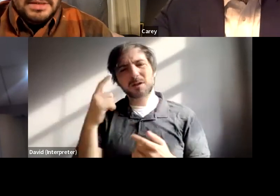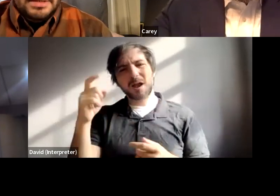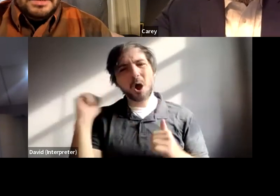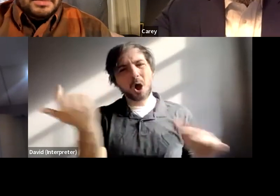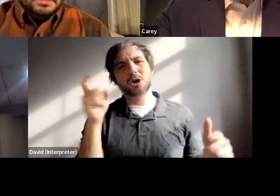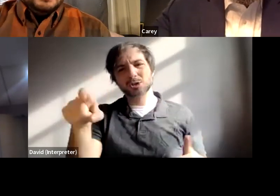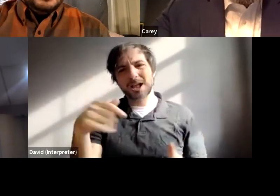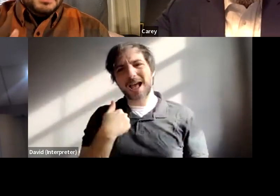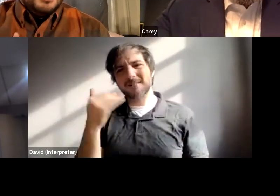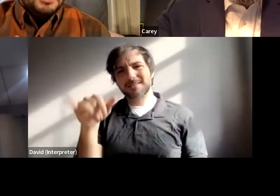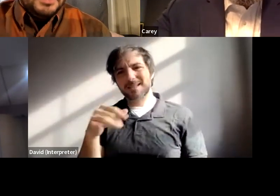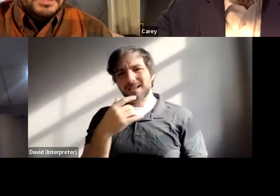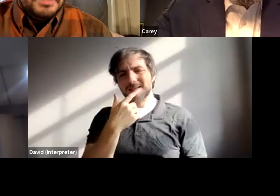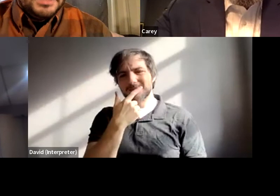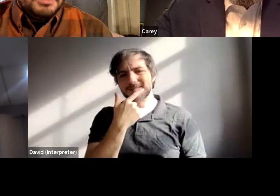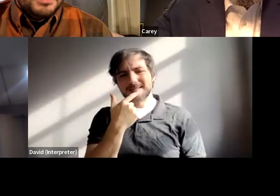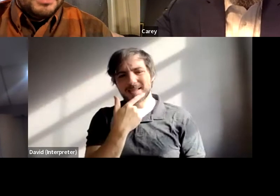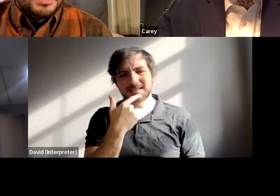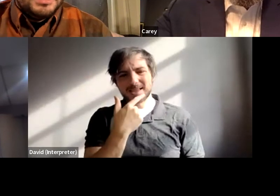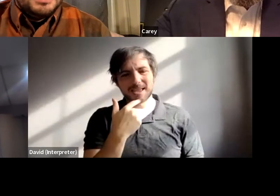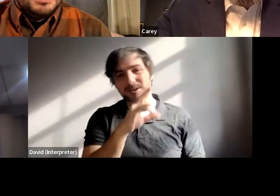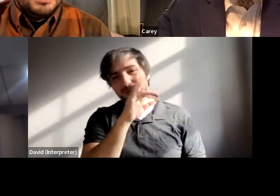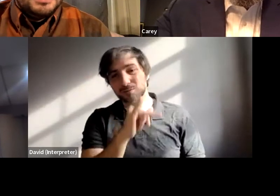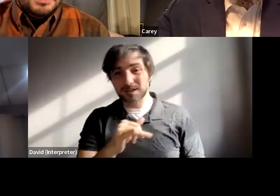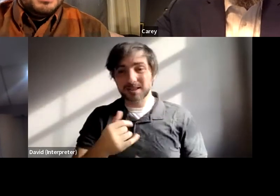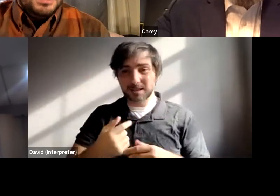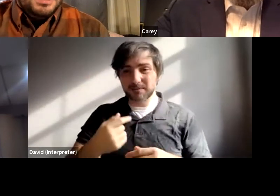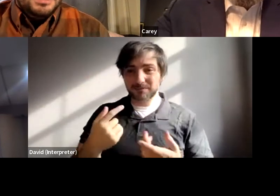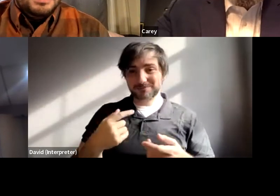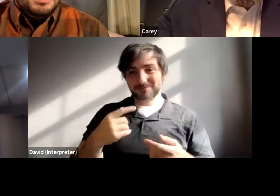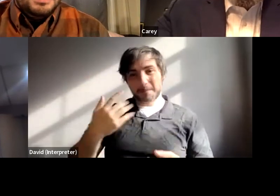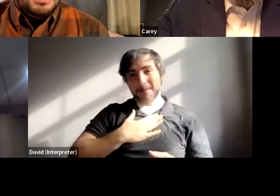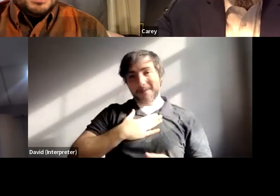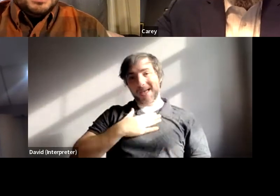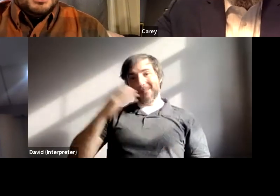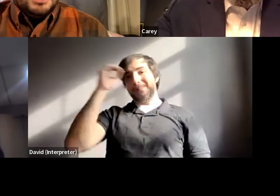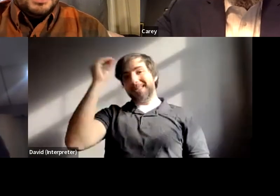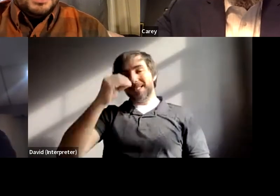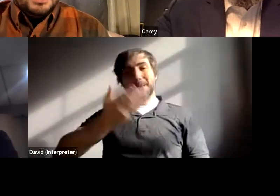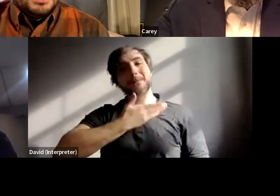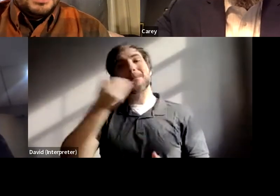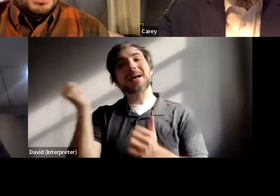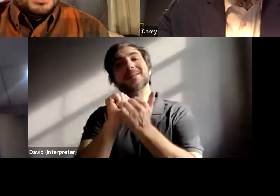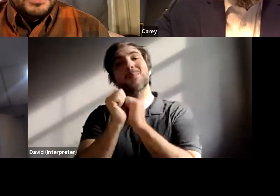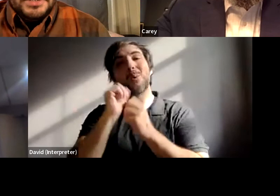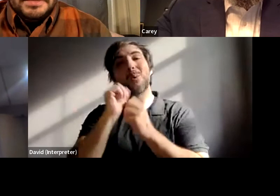in arguably the best sport in the world is always a great opportunity